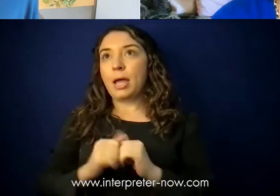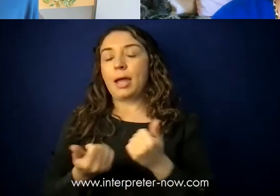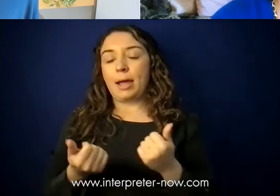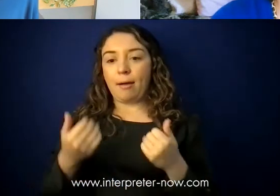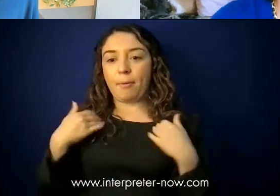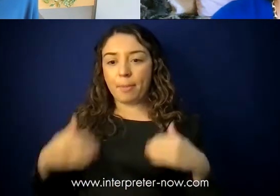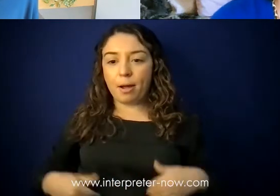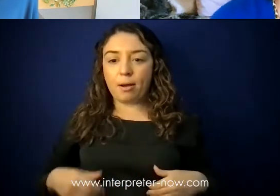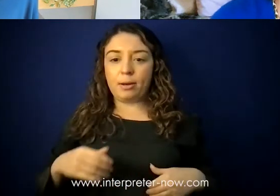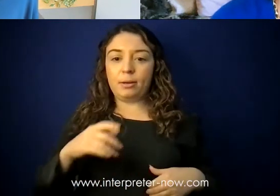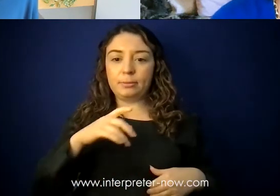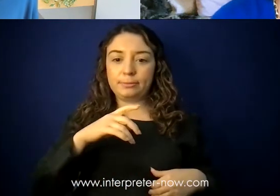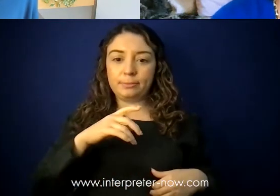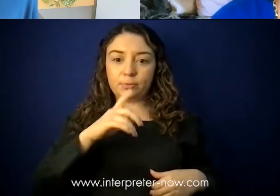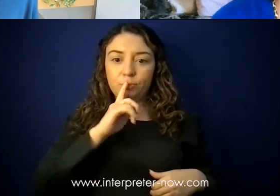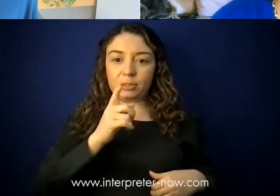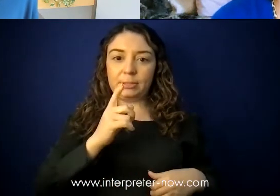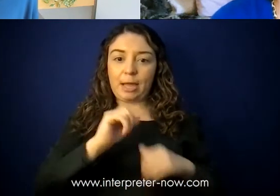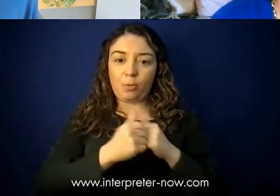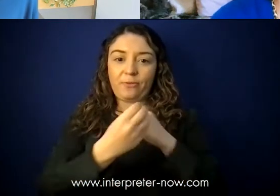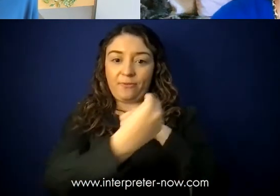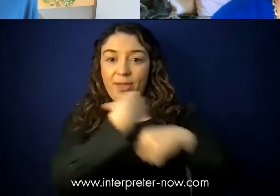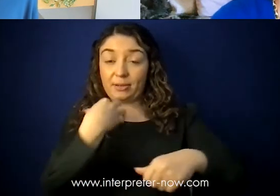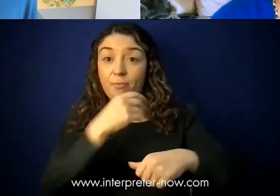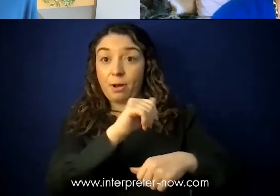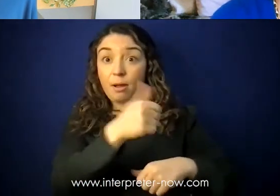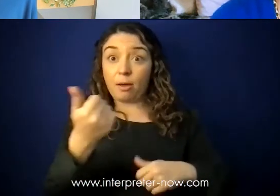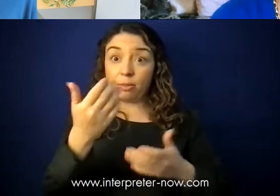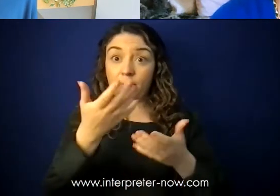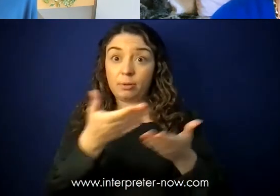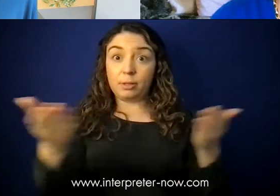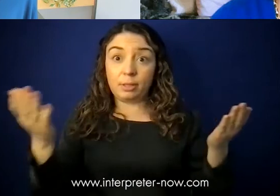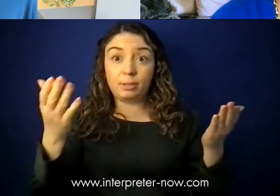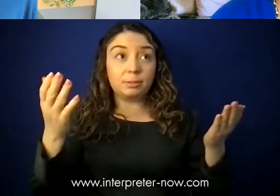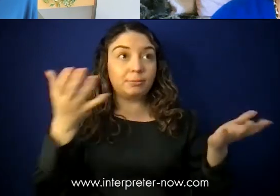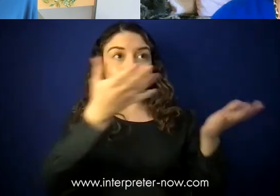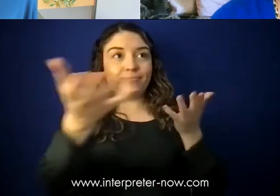we're affected by the difficulties that we see around us.